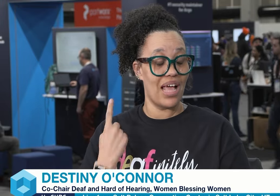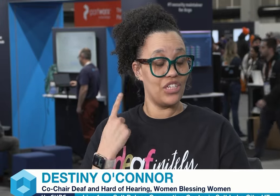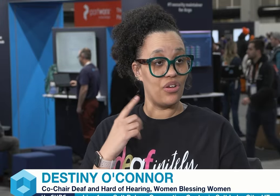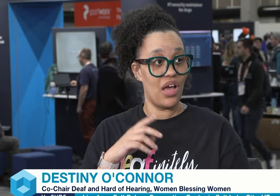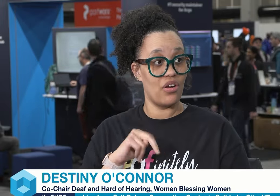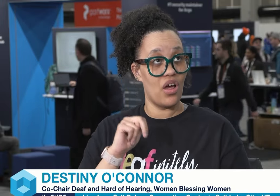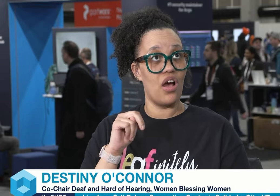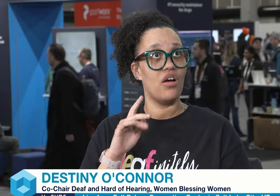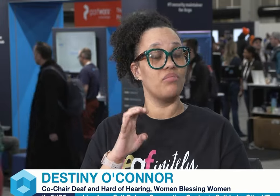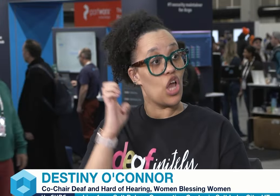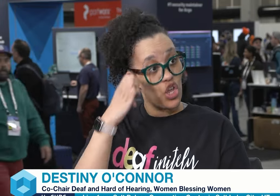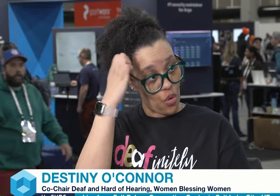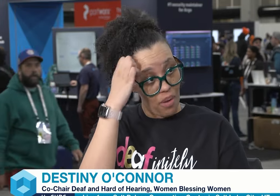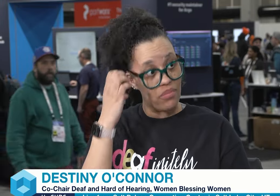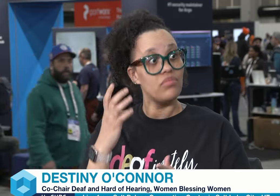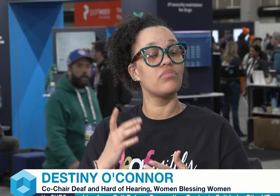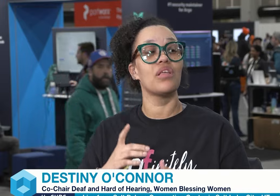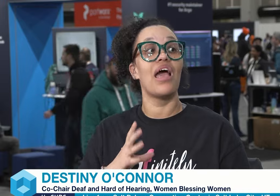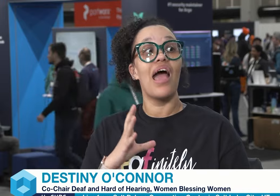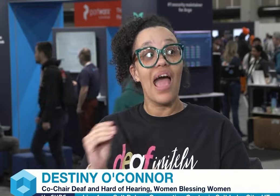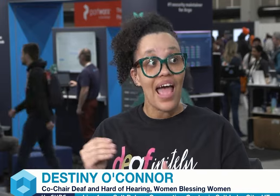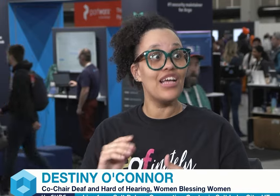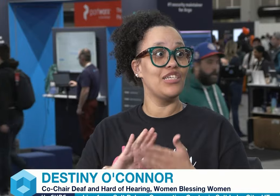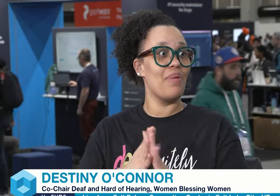of our working group became keynotes last year in Europe,